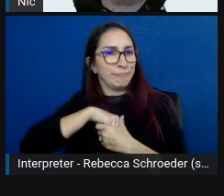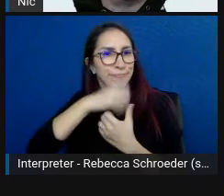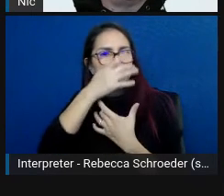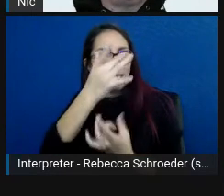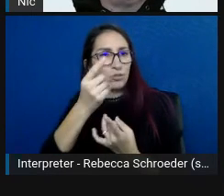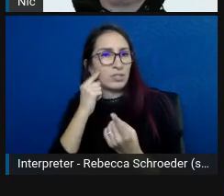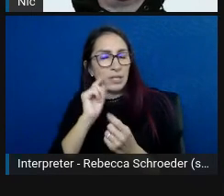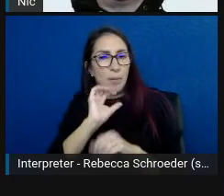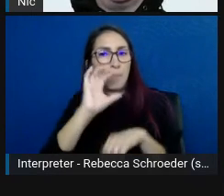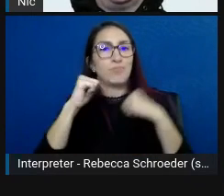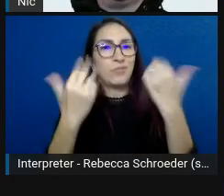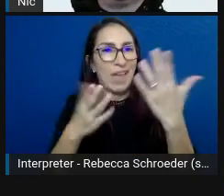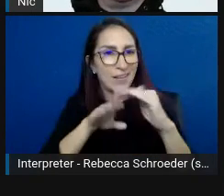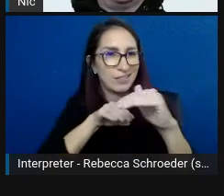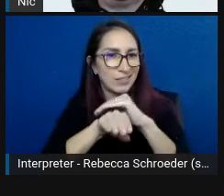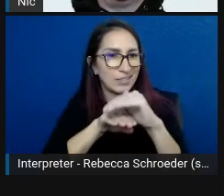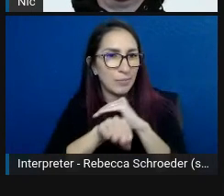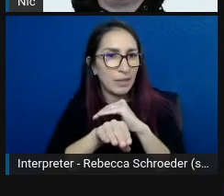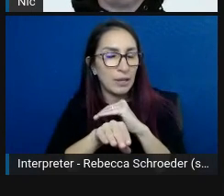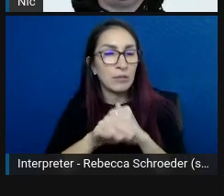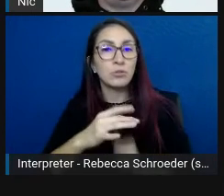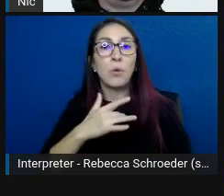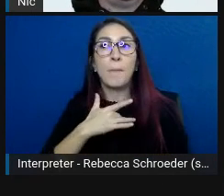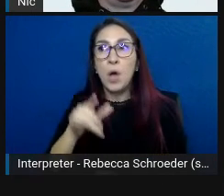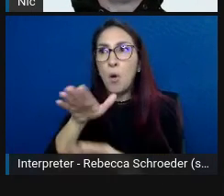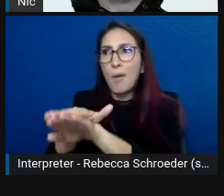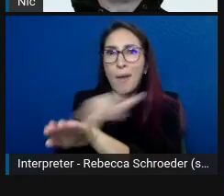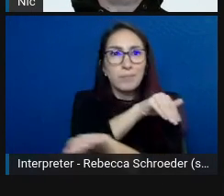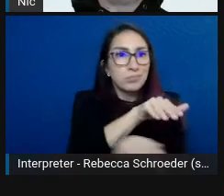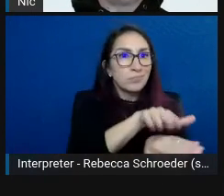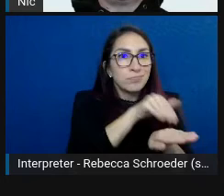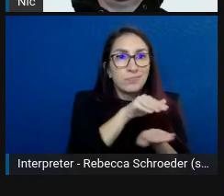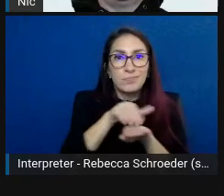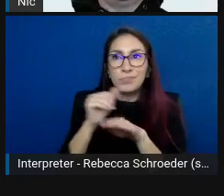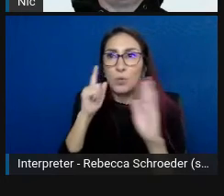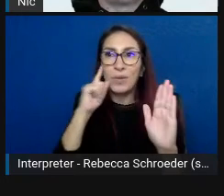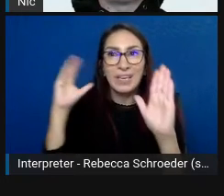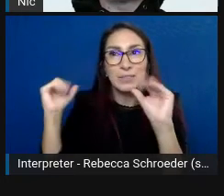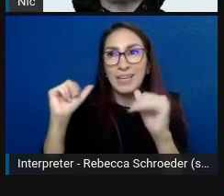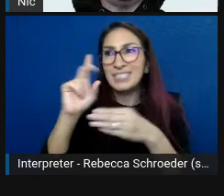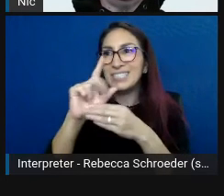Disabled people are often called on to be accessibility champion,